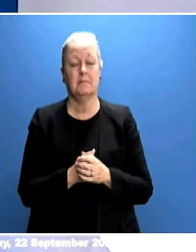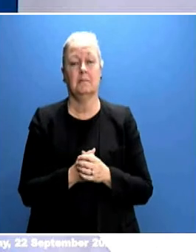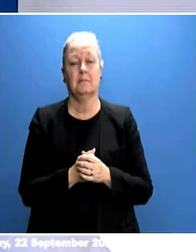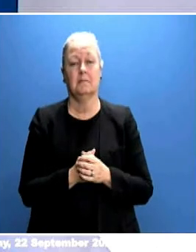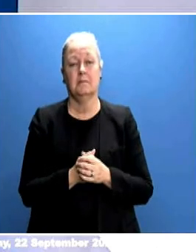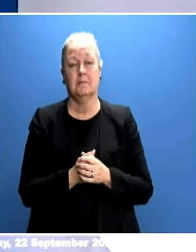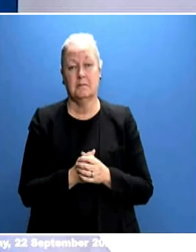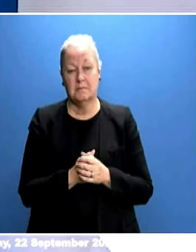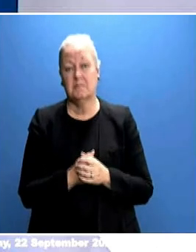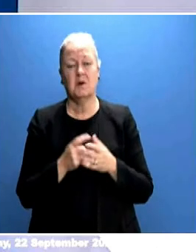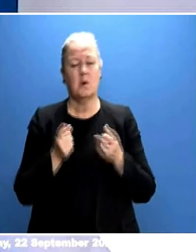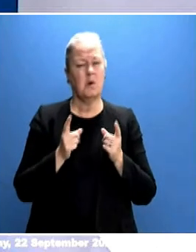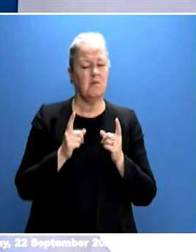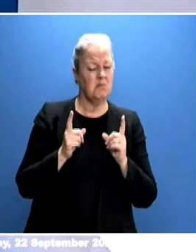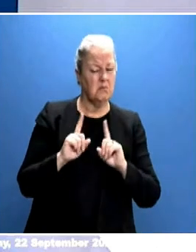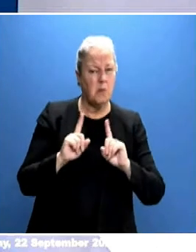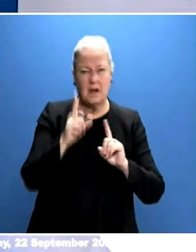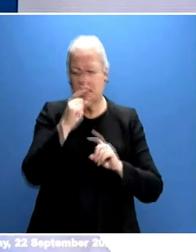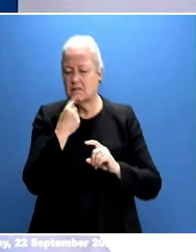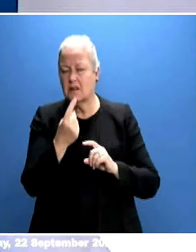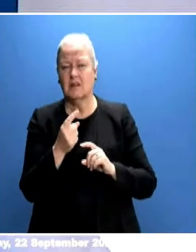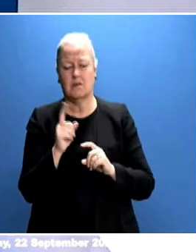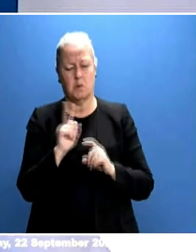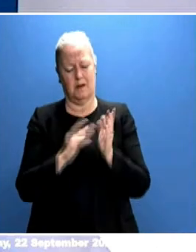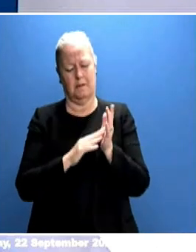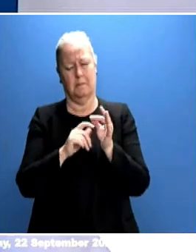what Megan's future could look like?